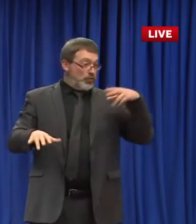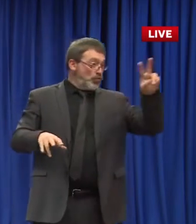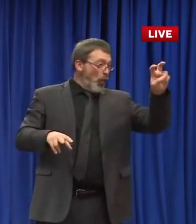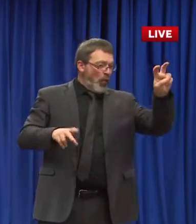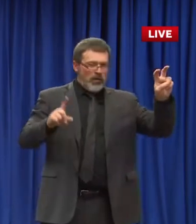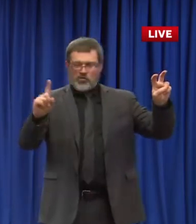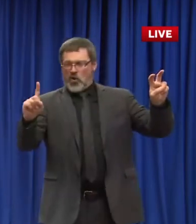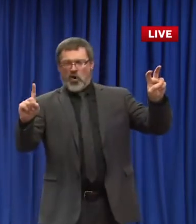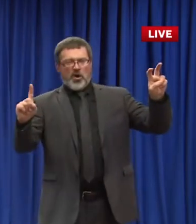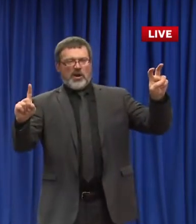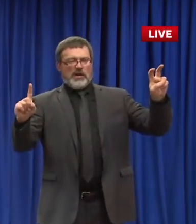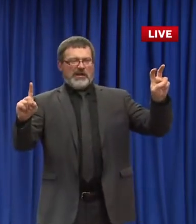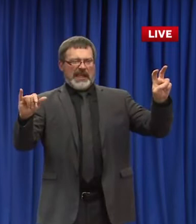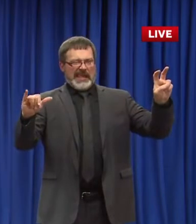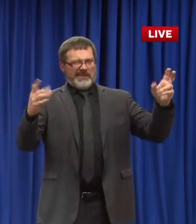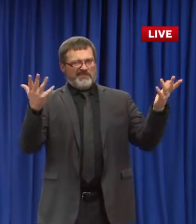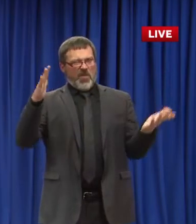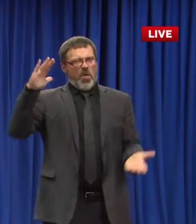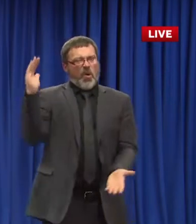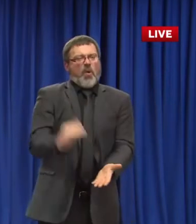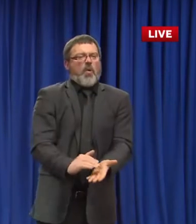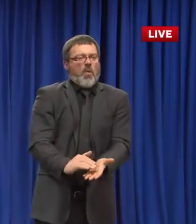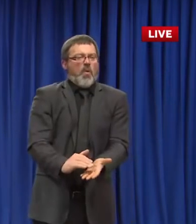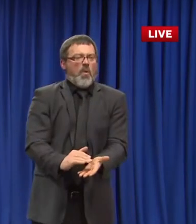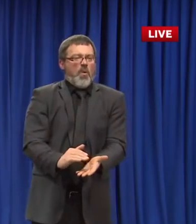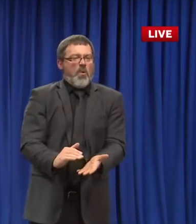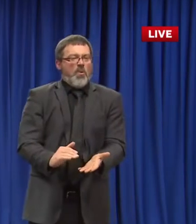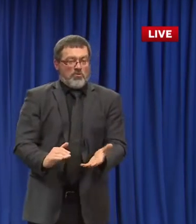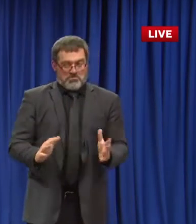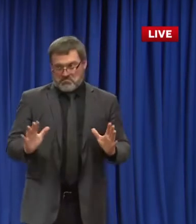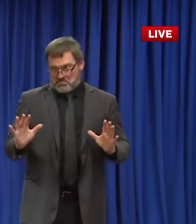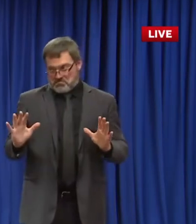SYNDROME.